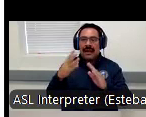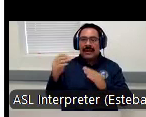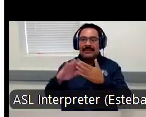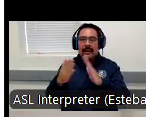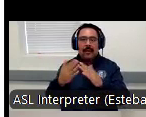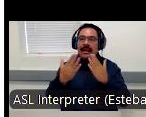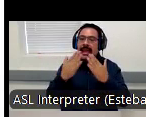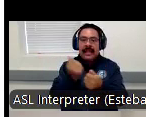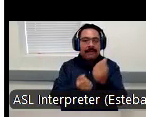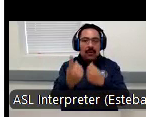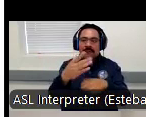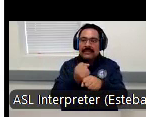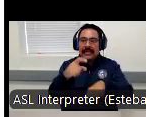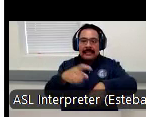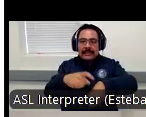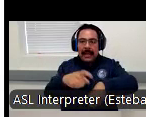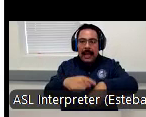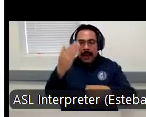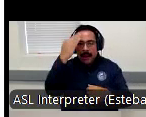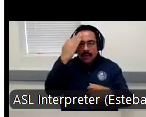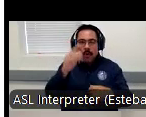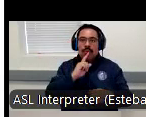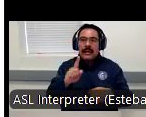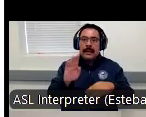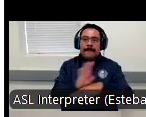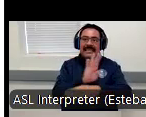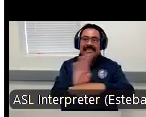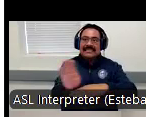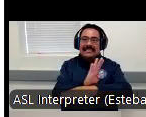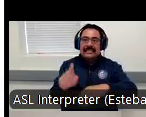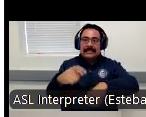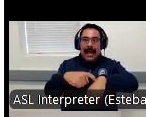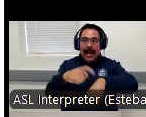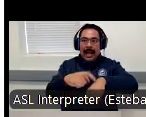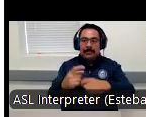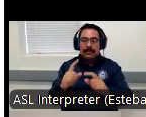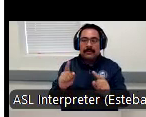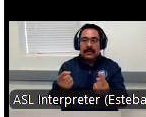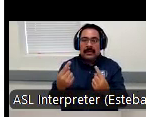thank everybody for taking the time. I know it's an extremely busy time coming off of Lollapalooza,